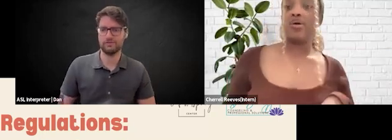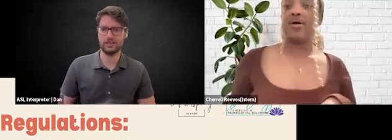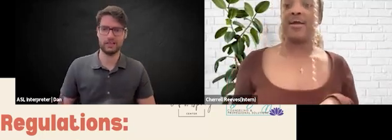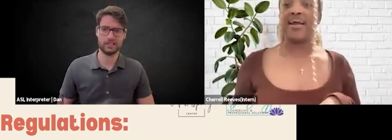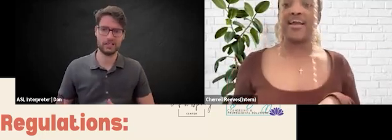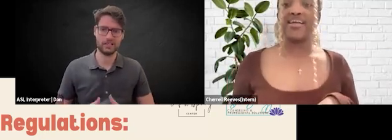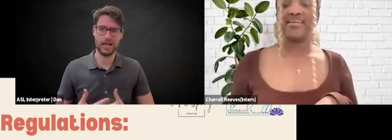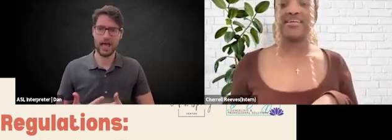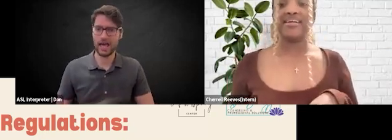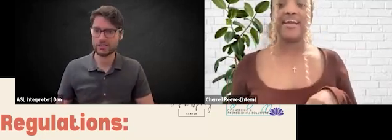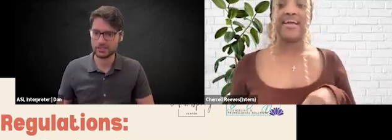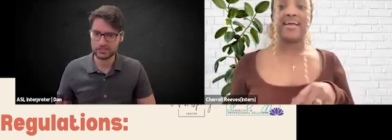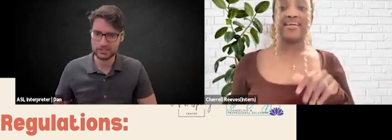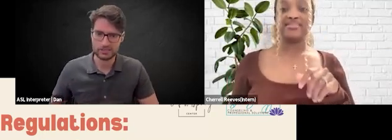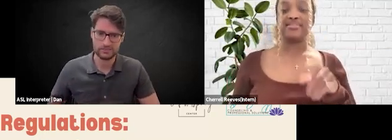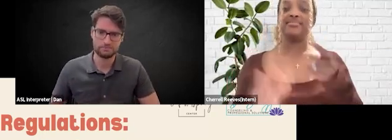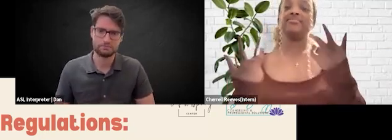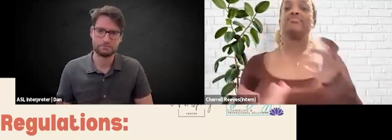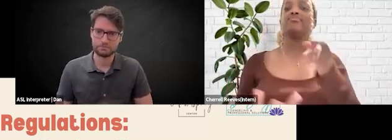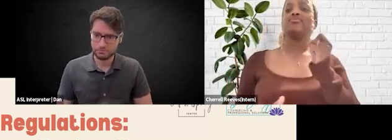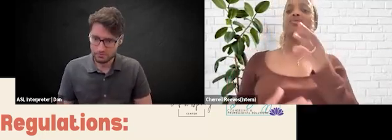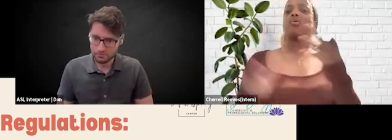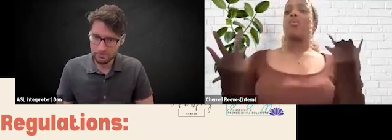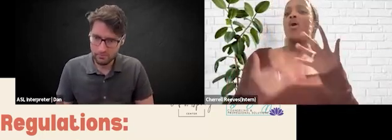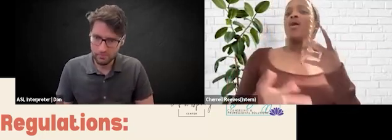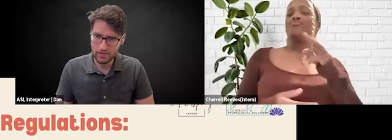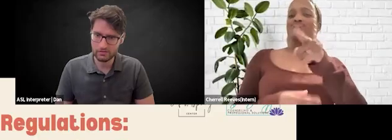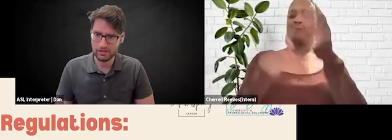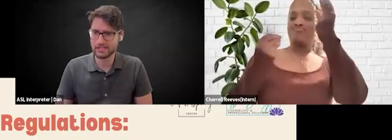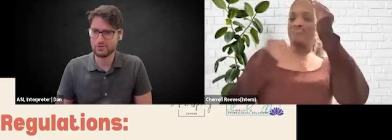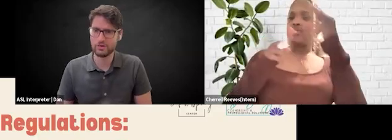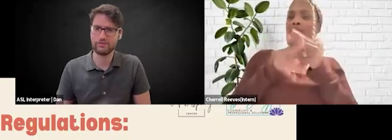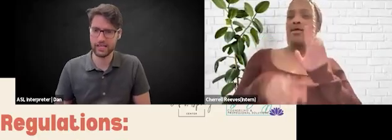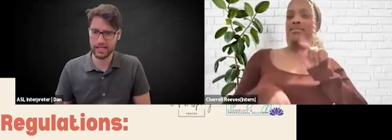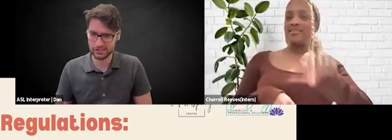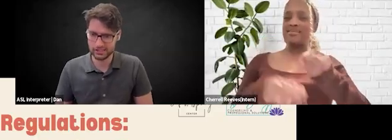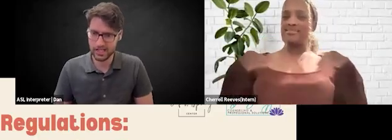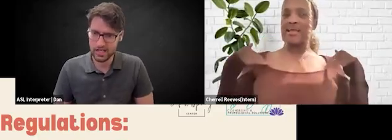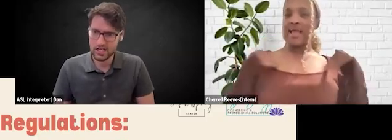or feeling anxious. Right, it's a revving engine.